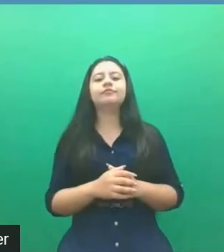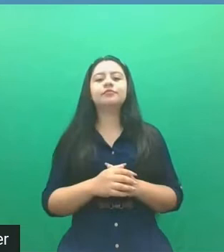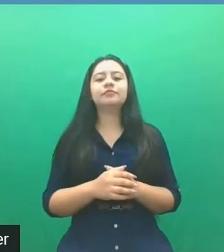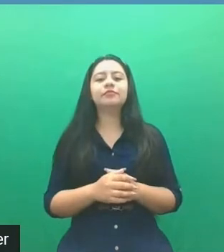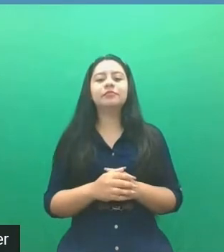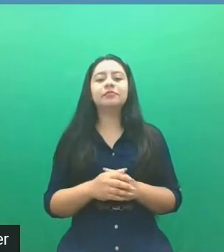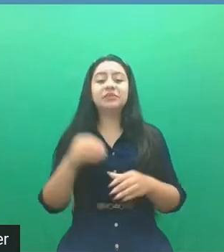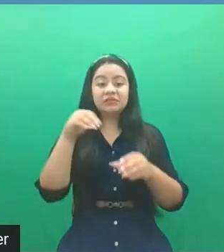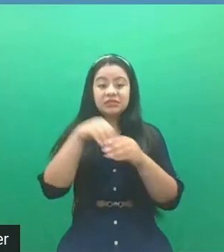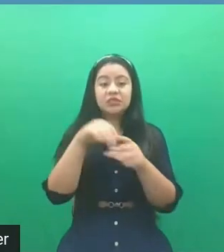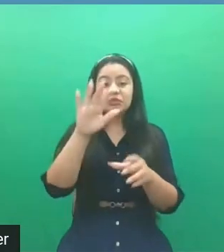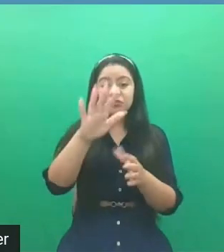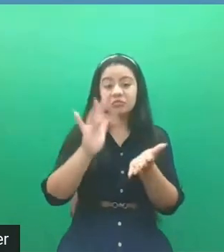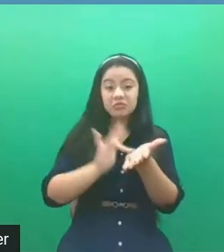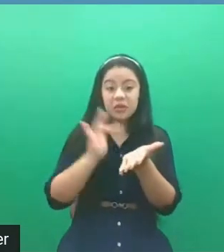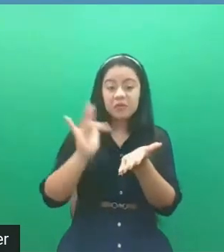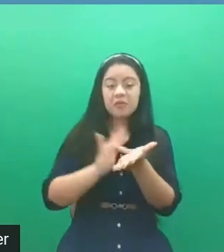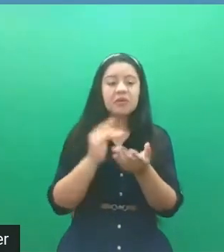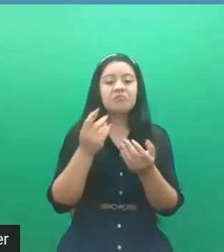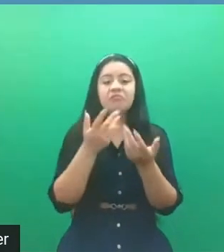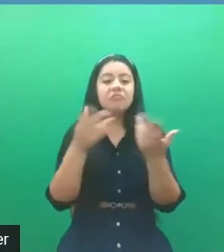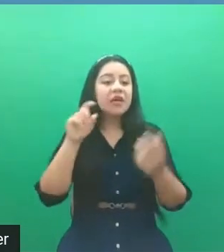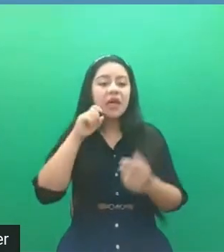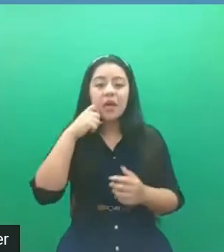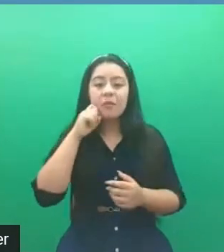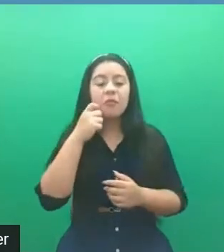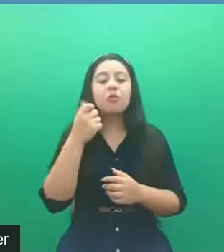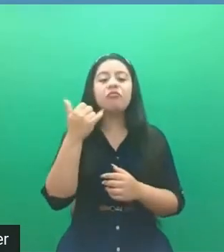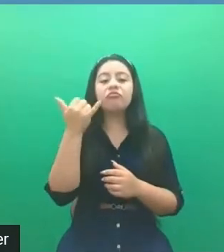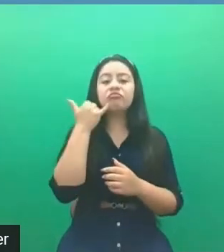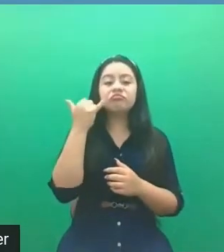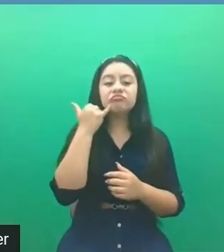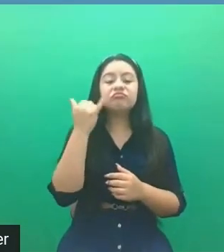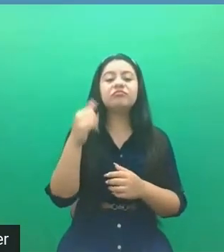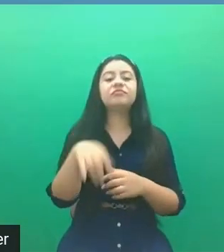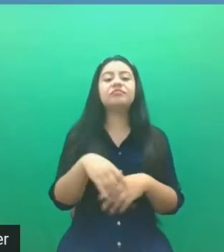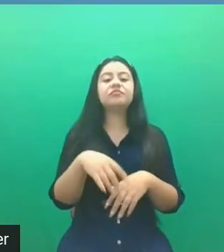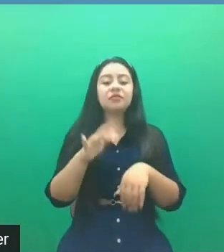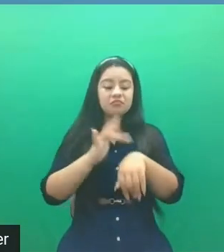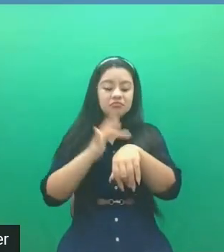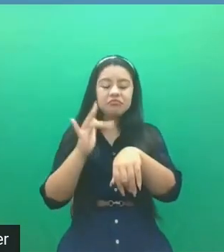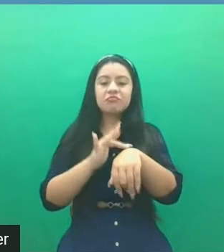ios device so any apple device from iPhone, apple watch, ipad has it. It's called a voice over.